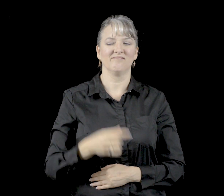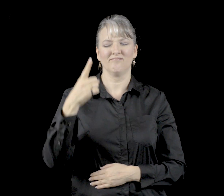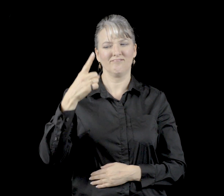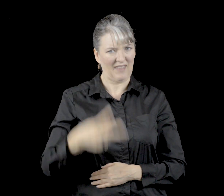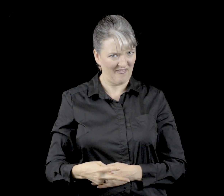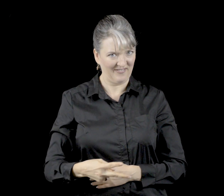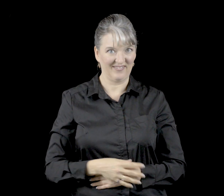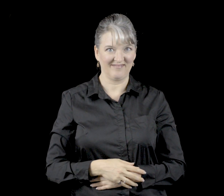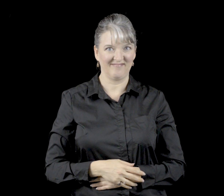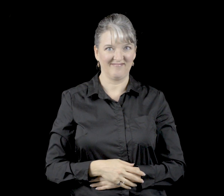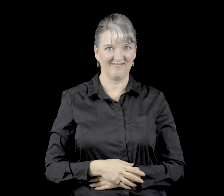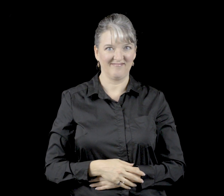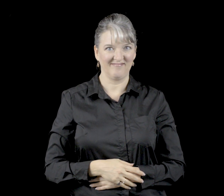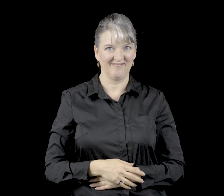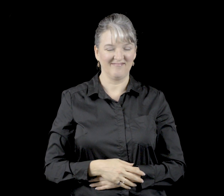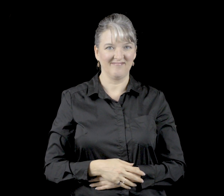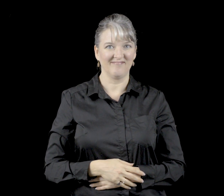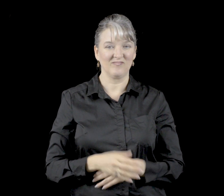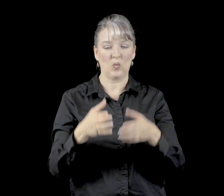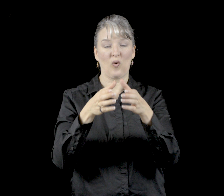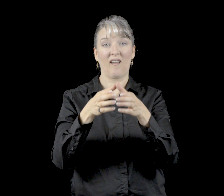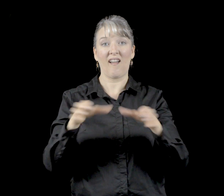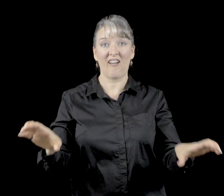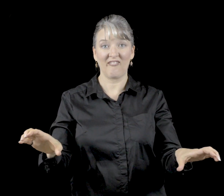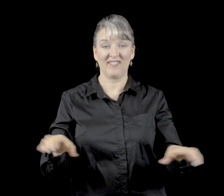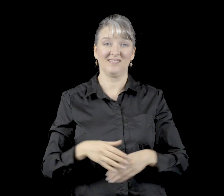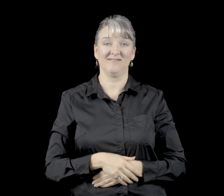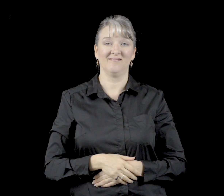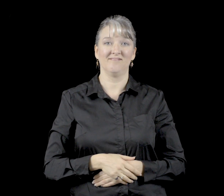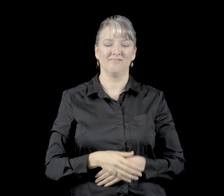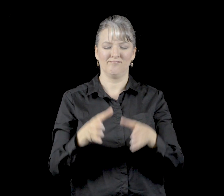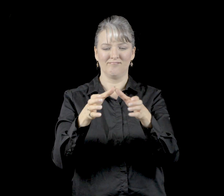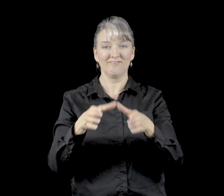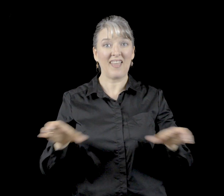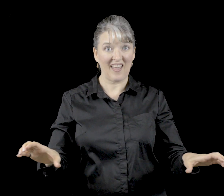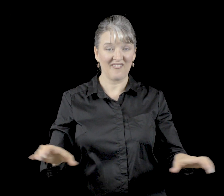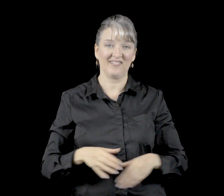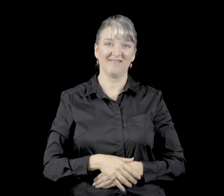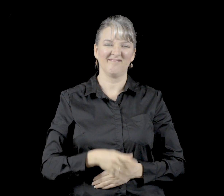A half Or Split right down the middle. Or two even groups.